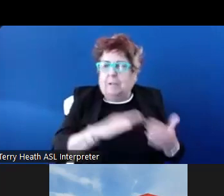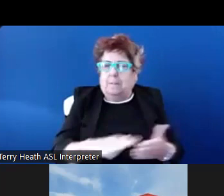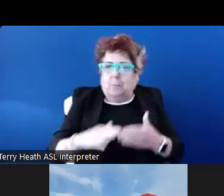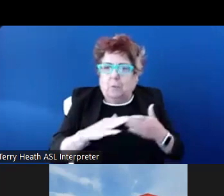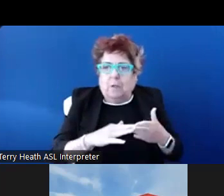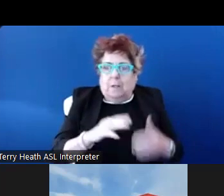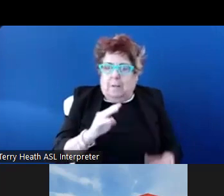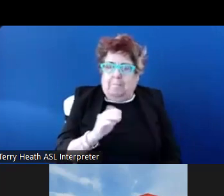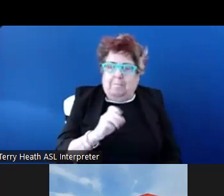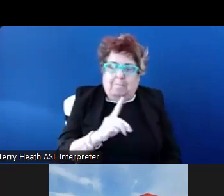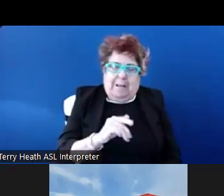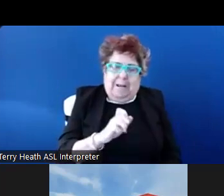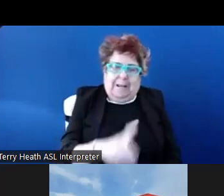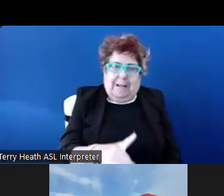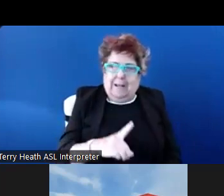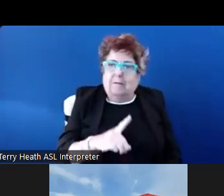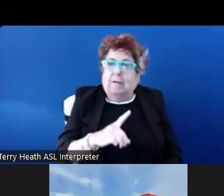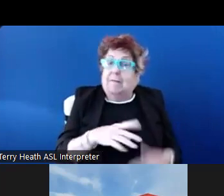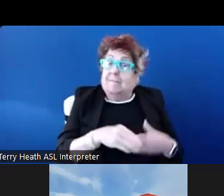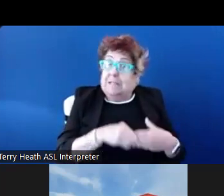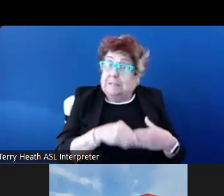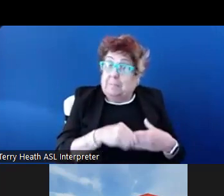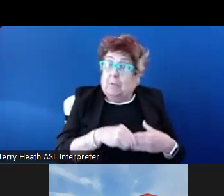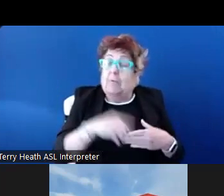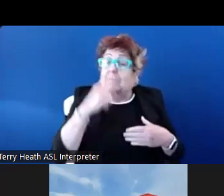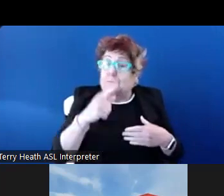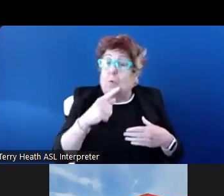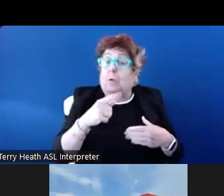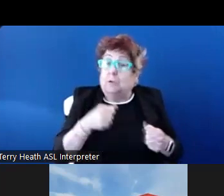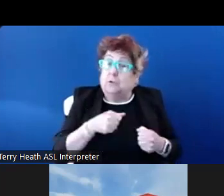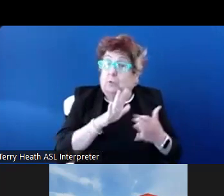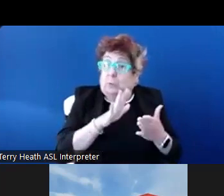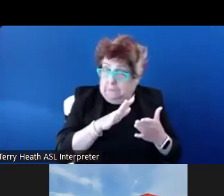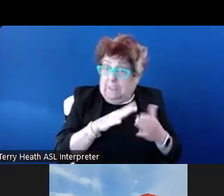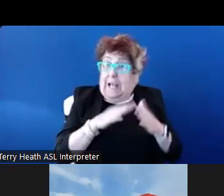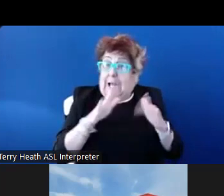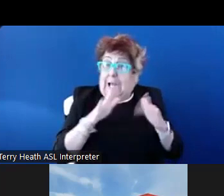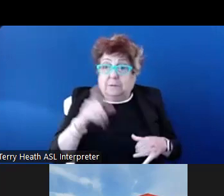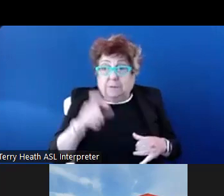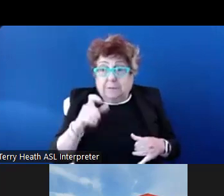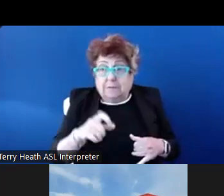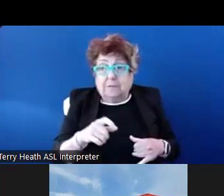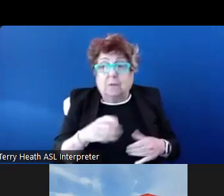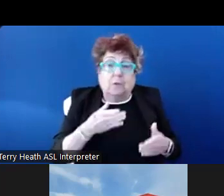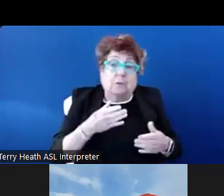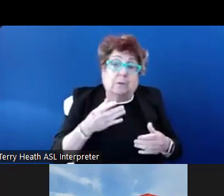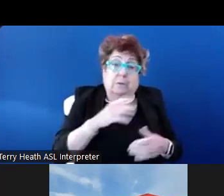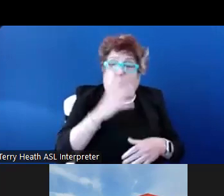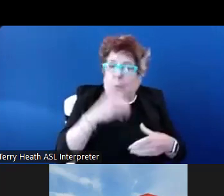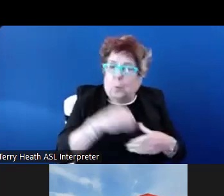to address housing needs, including through approved 1115 demonstration projects and section 1959